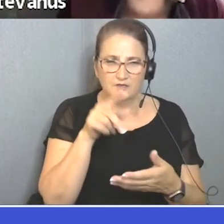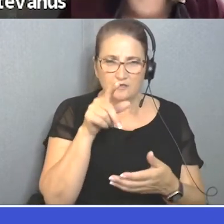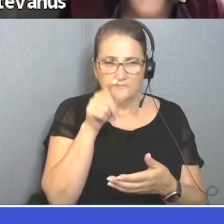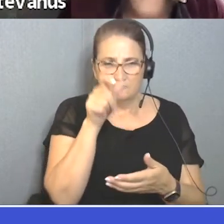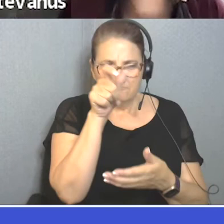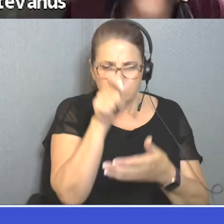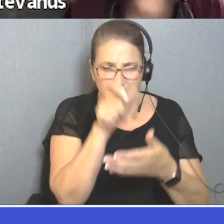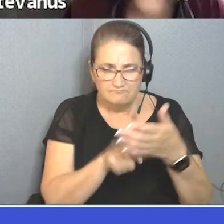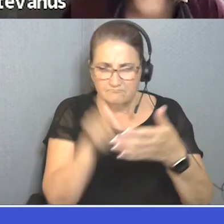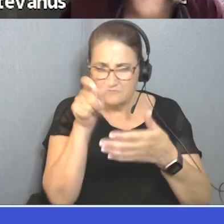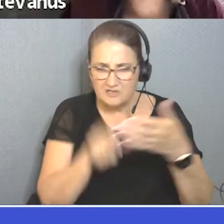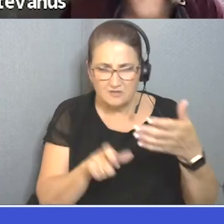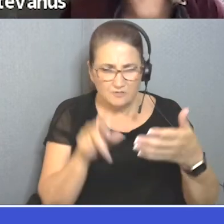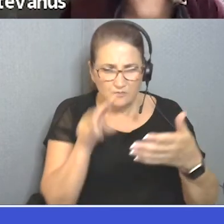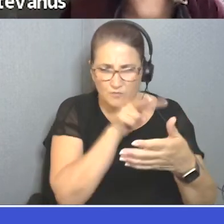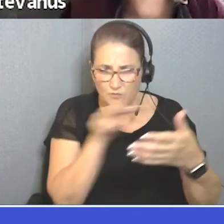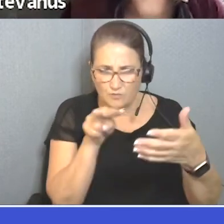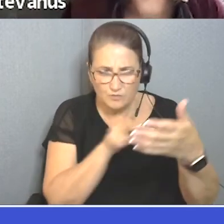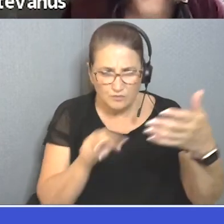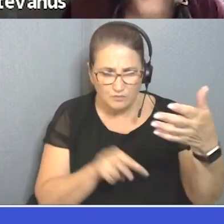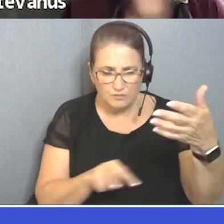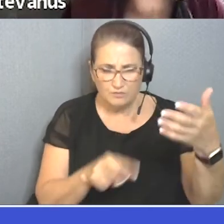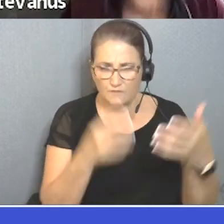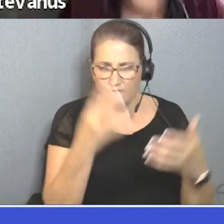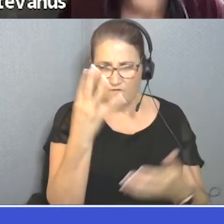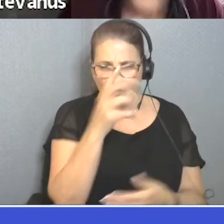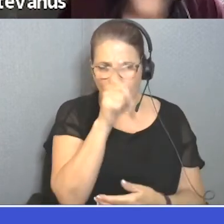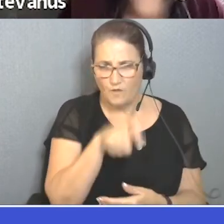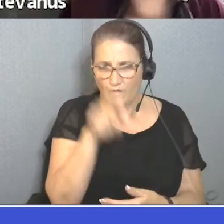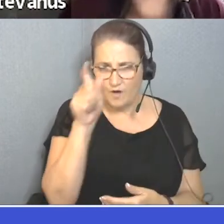moment to pause and reflect. Feel free to annotate your